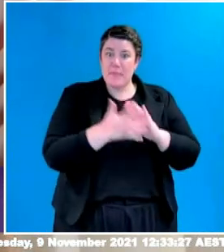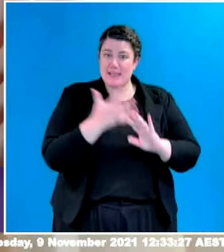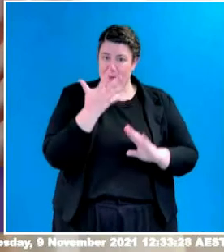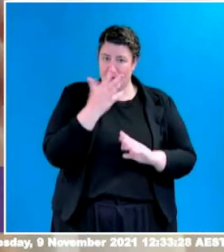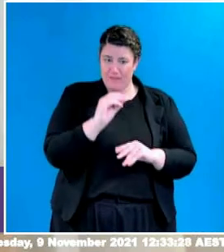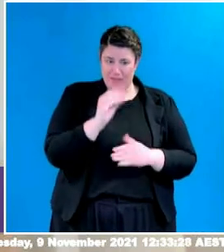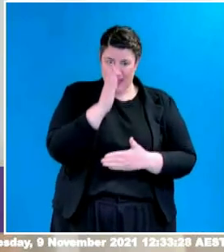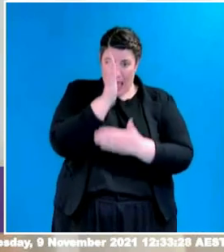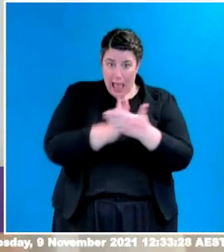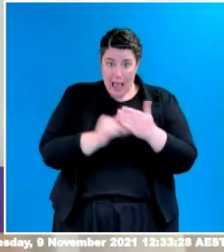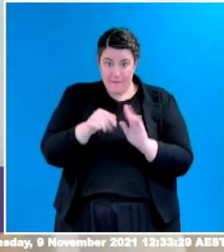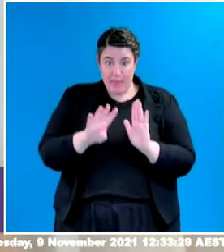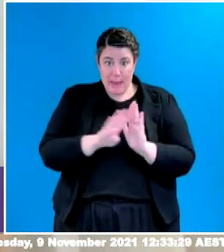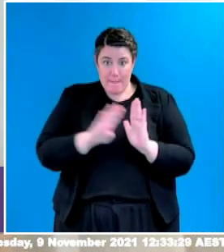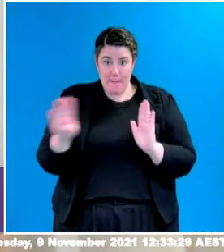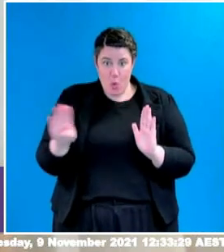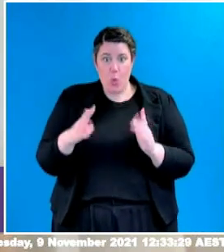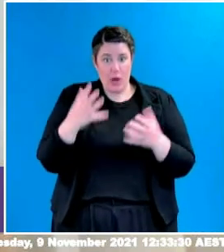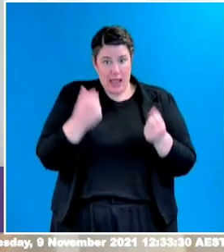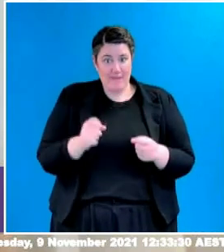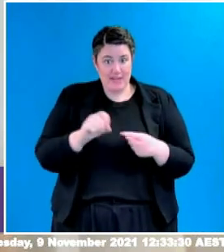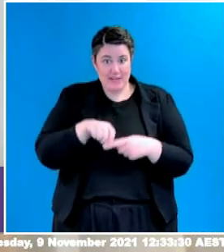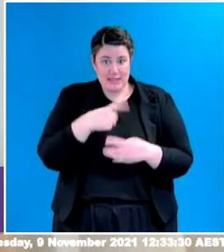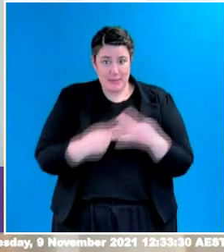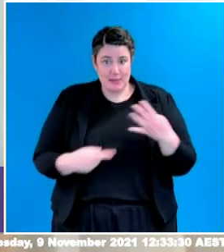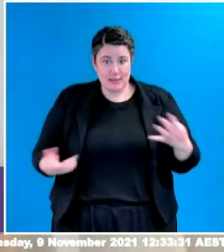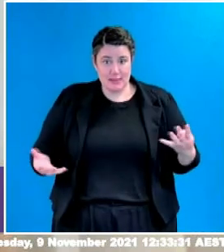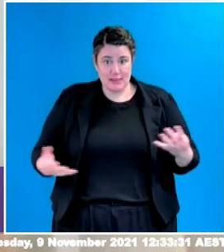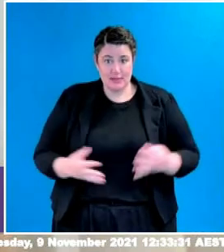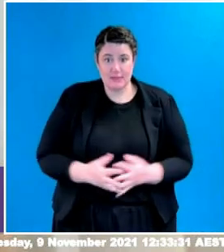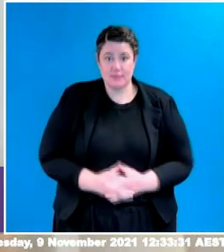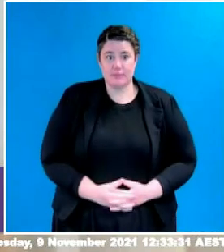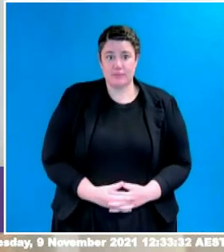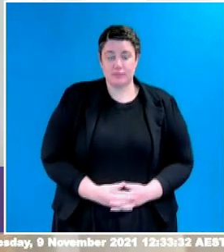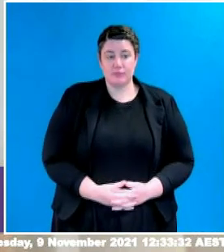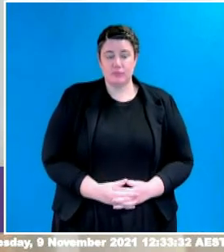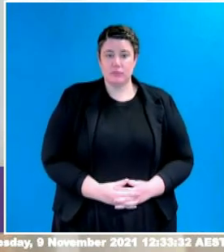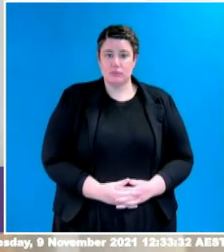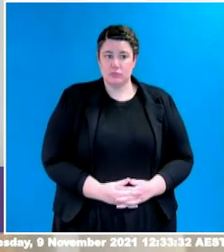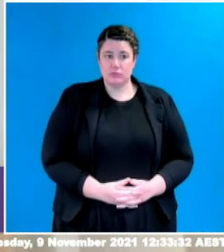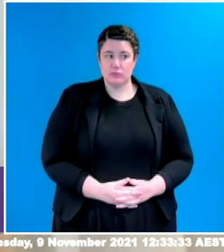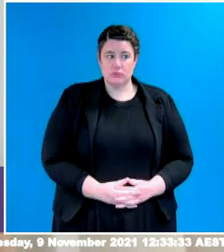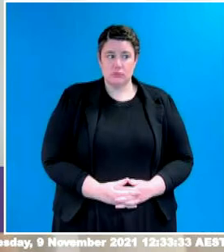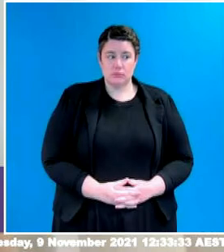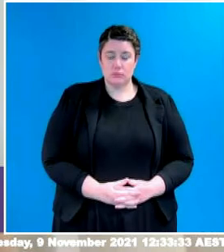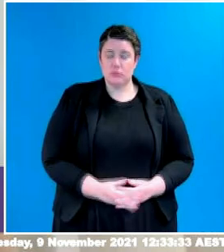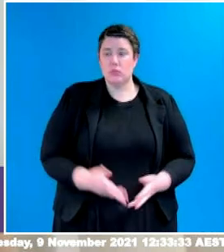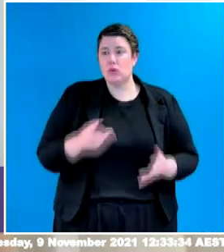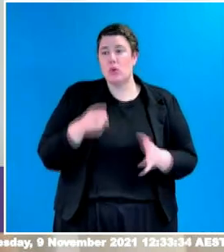Does that mean that one of the action items or levers for change is